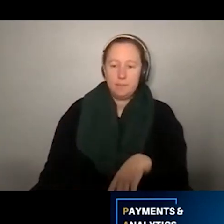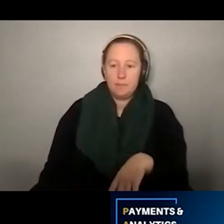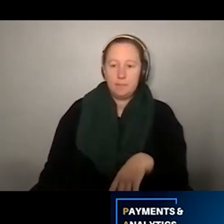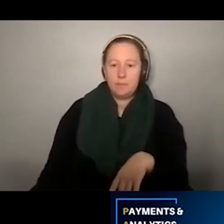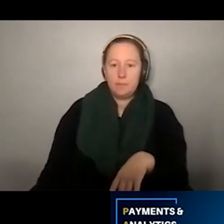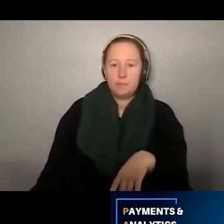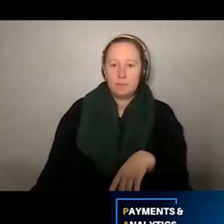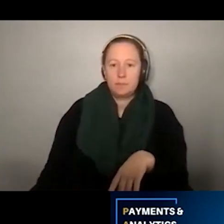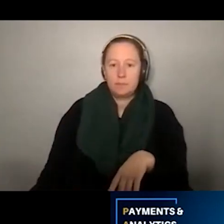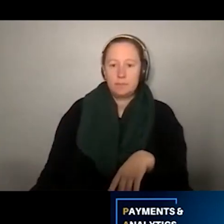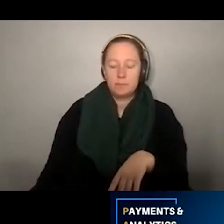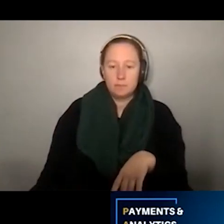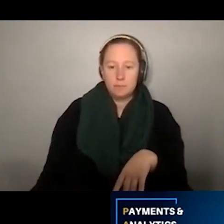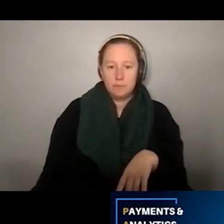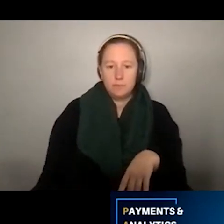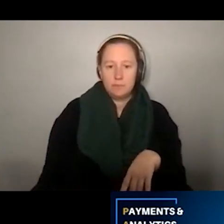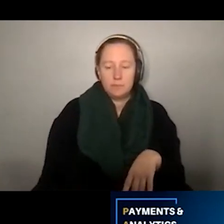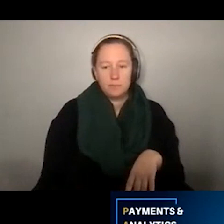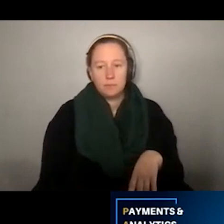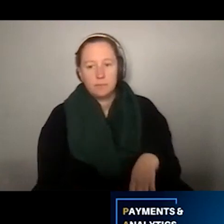Lucentia Davidson: Tia, would you like to take that?